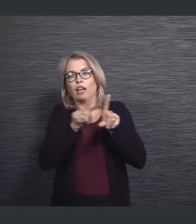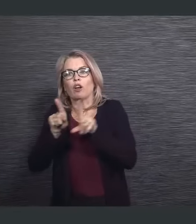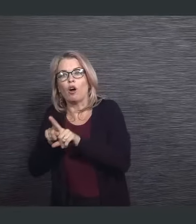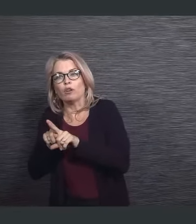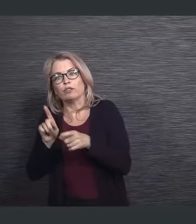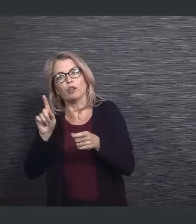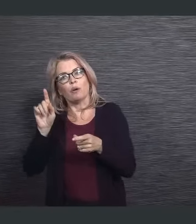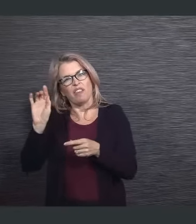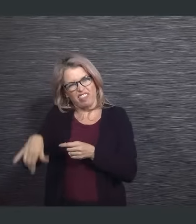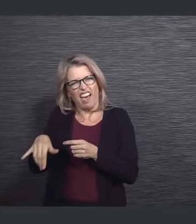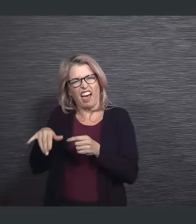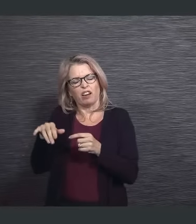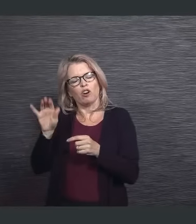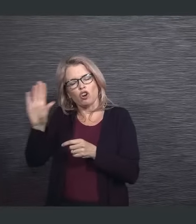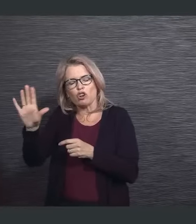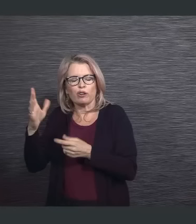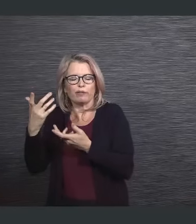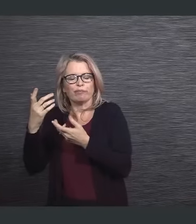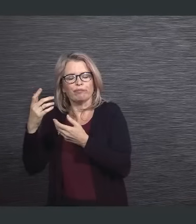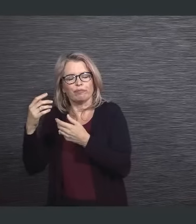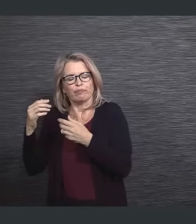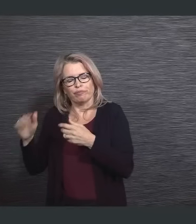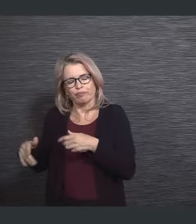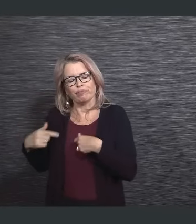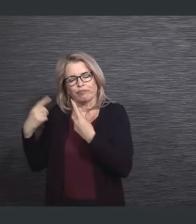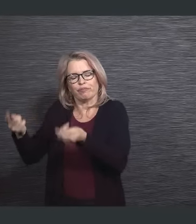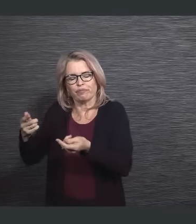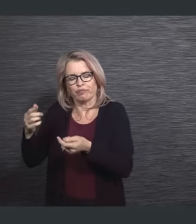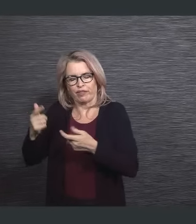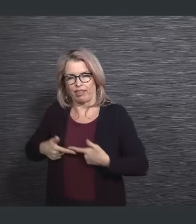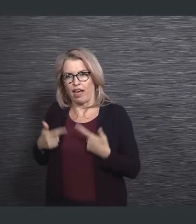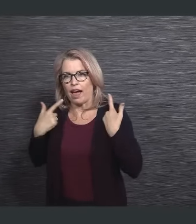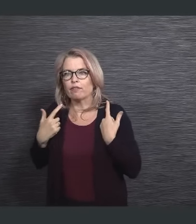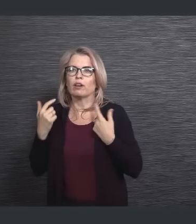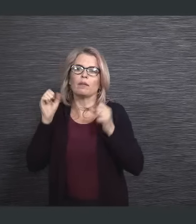about this film is we have the masters, and we have done an incredible job